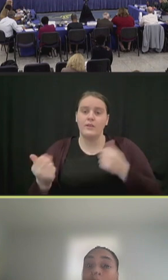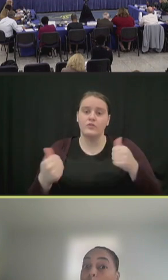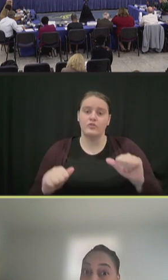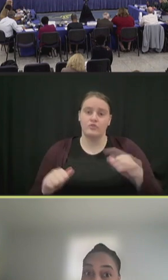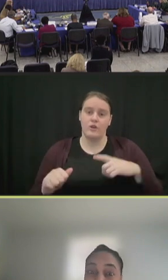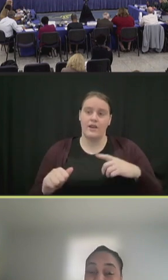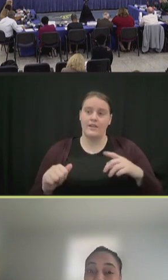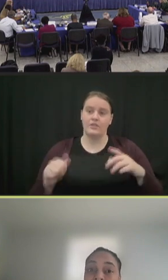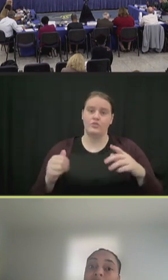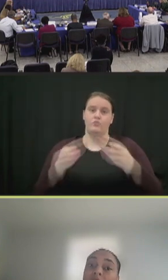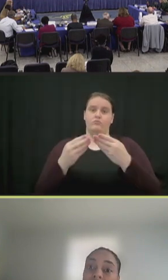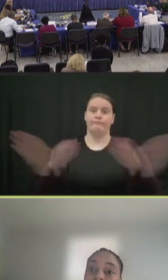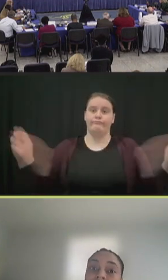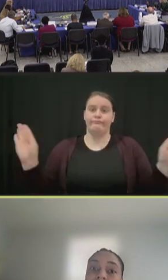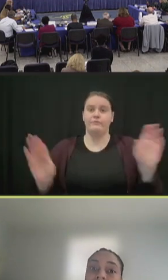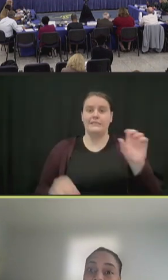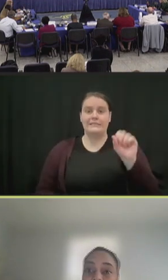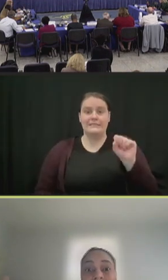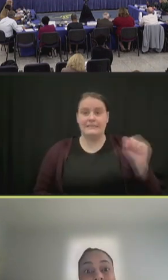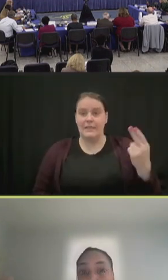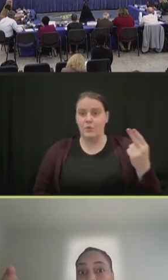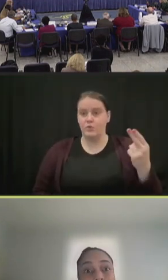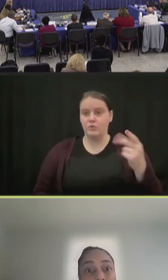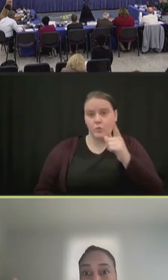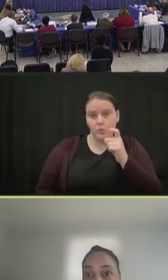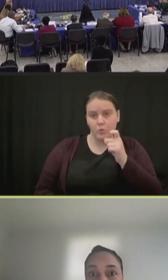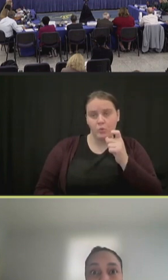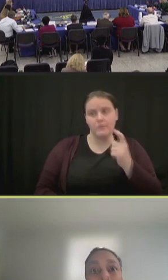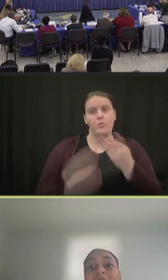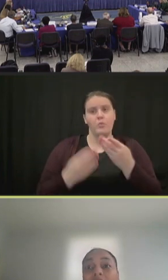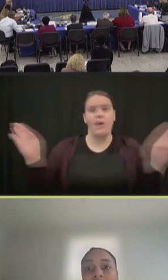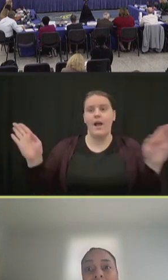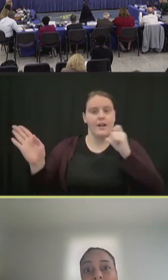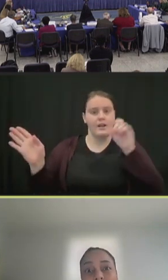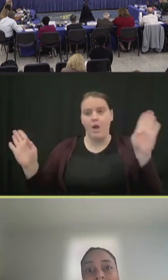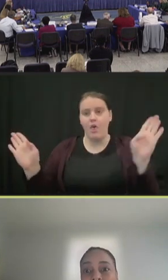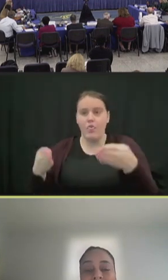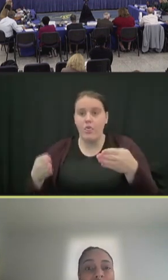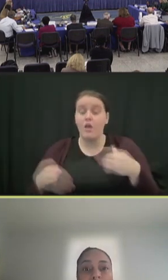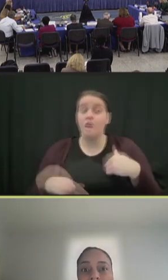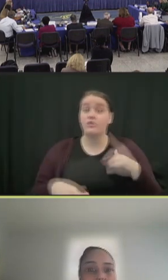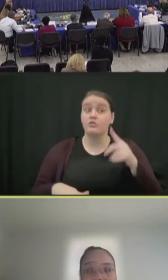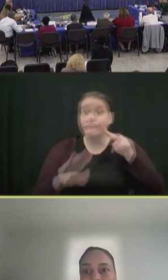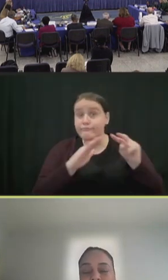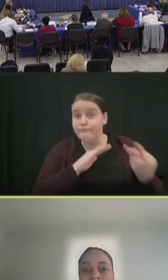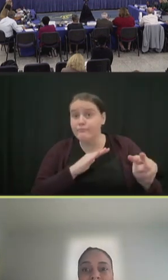as wide as we can to anticipate for these sort of caveats, right, and these nuances.